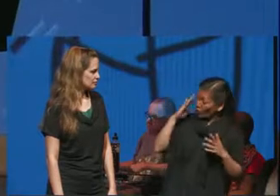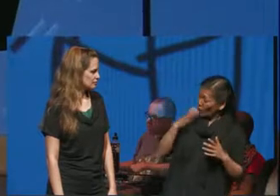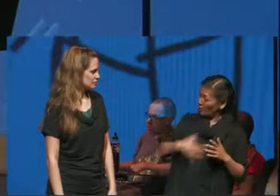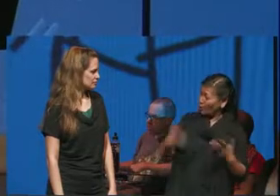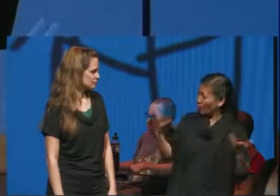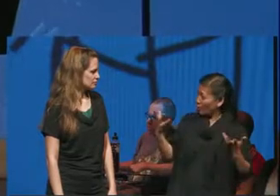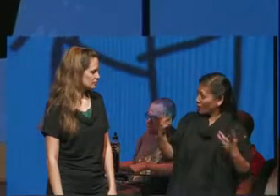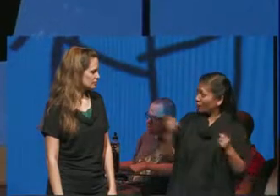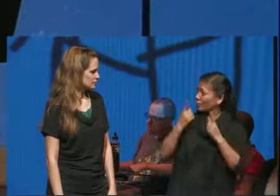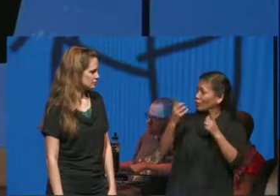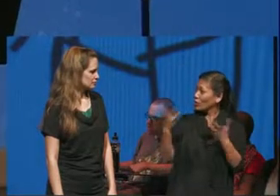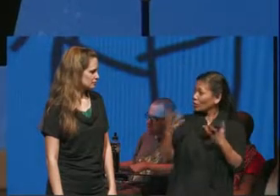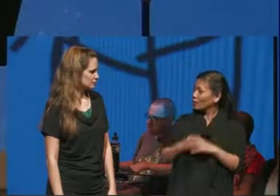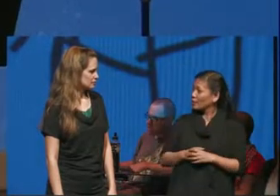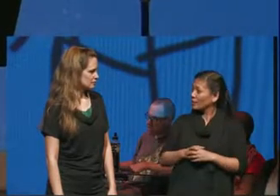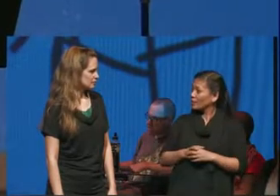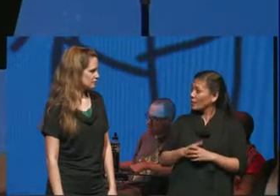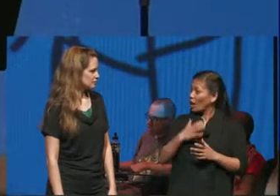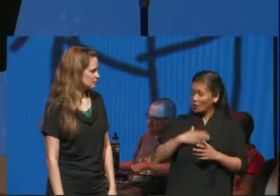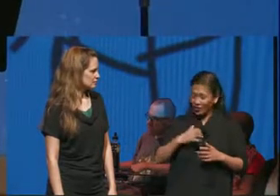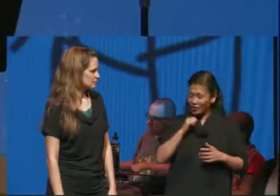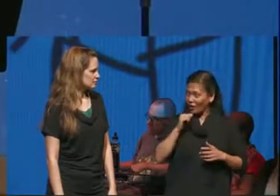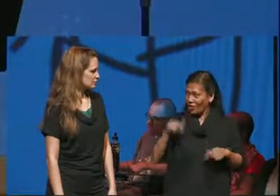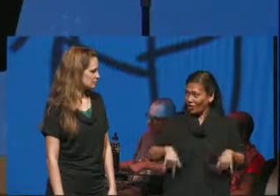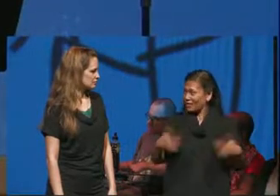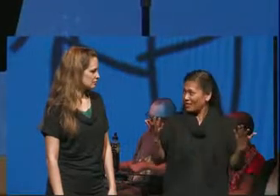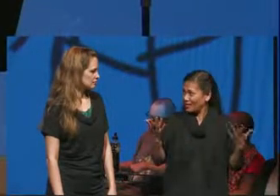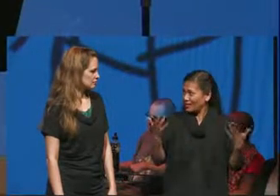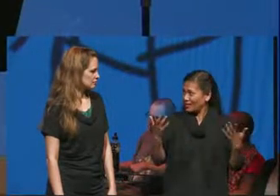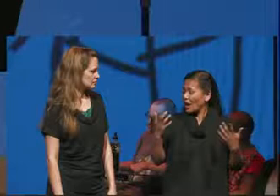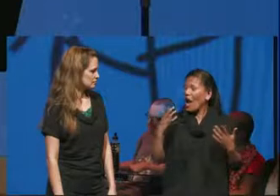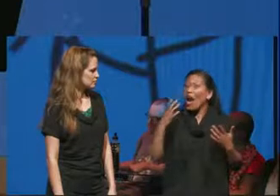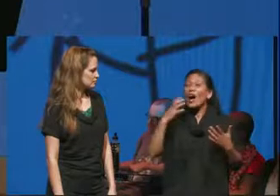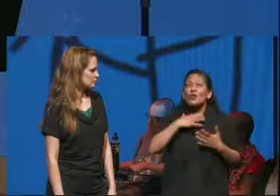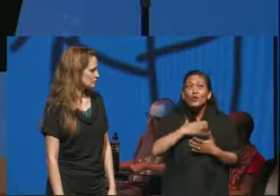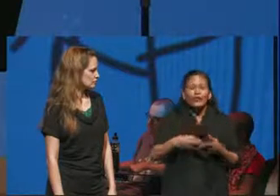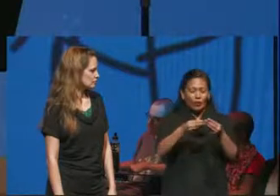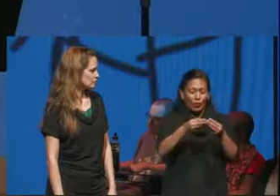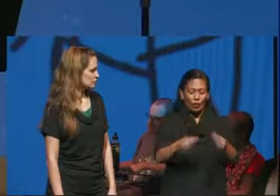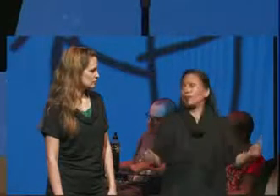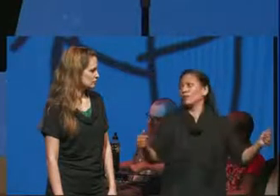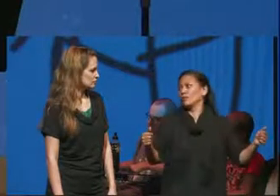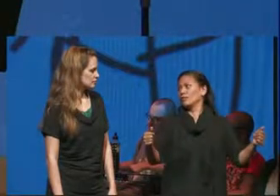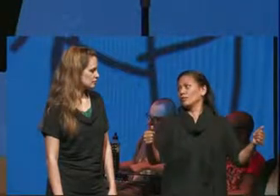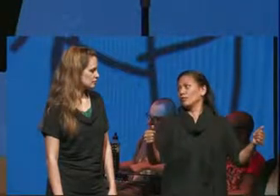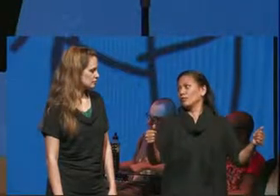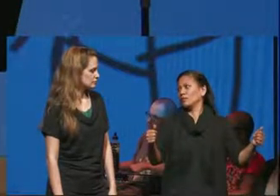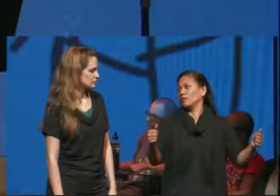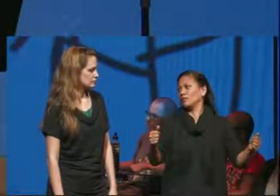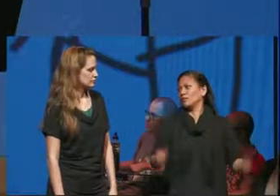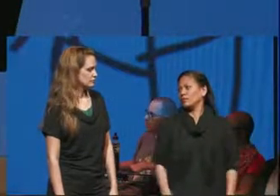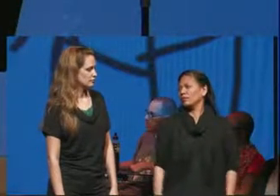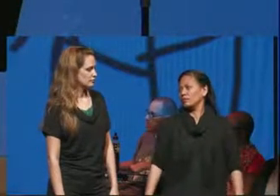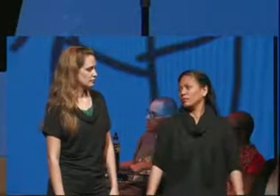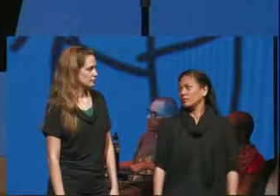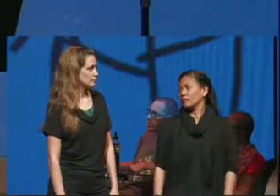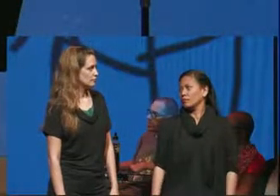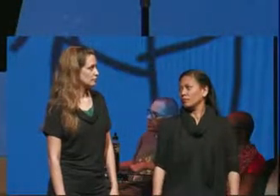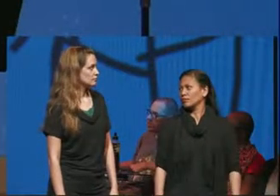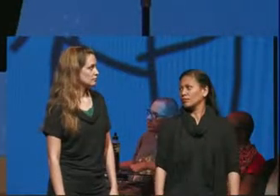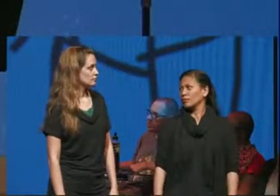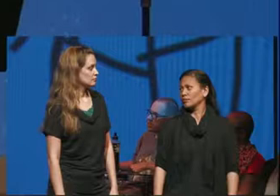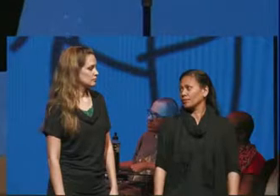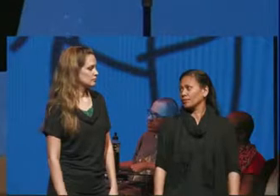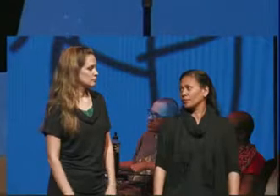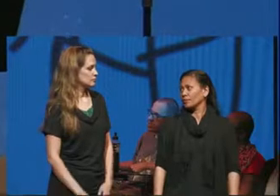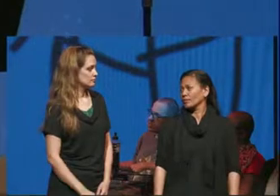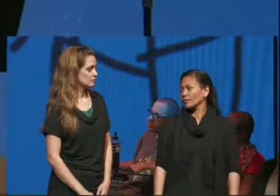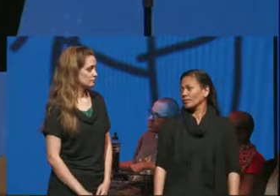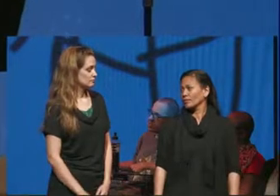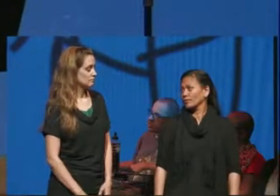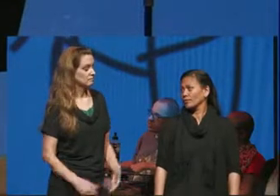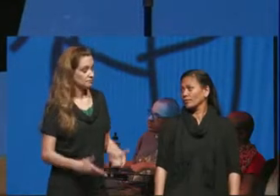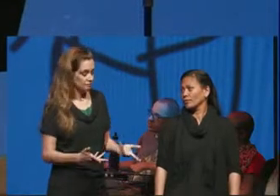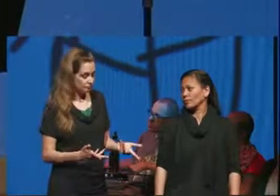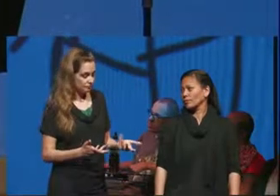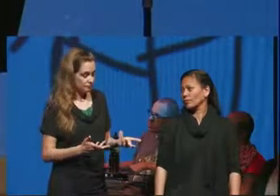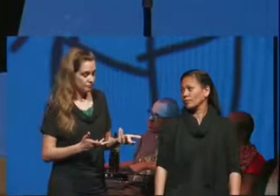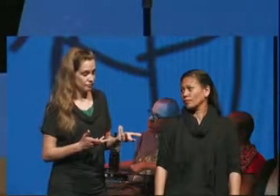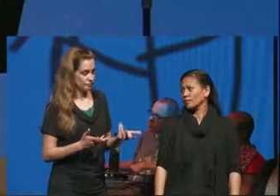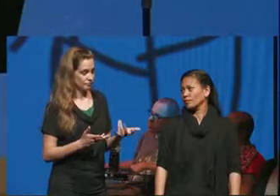I wish I didn't have it I wish it would just go away you know it's not fair